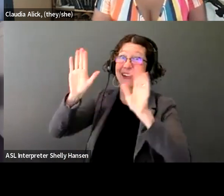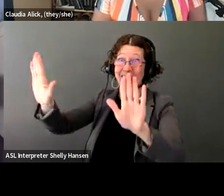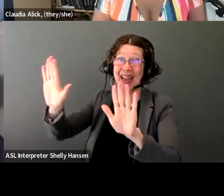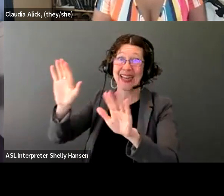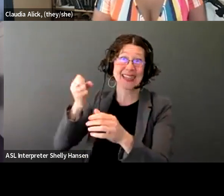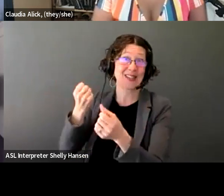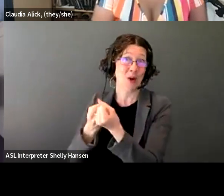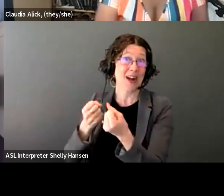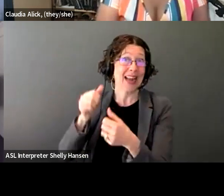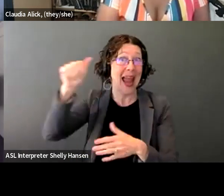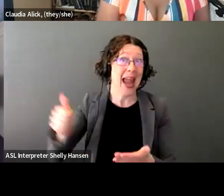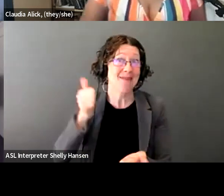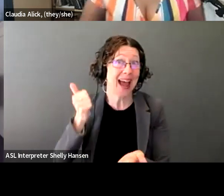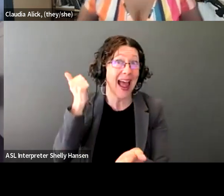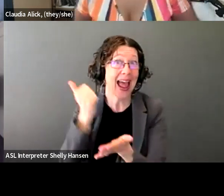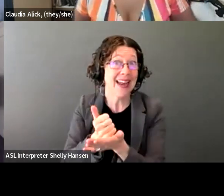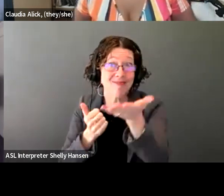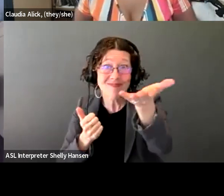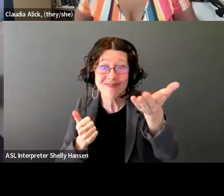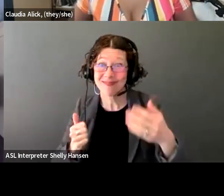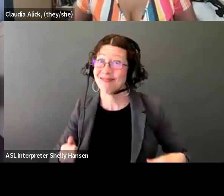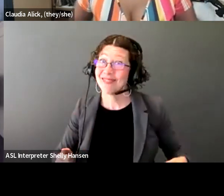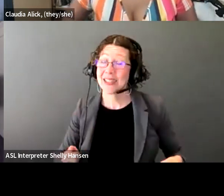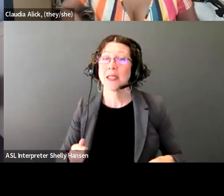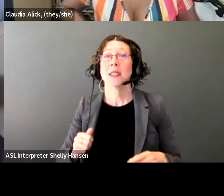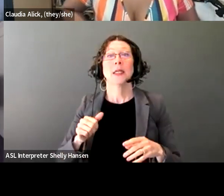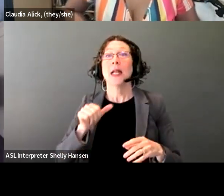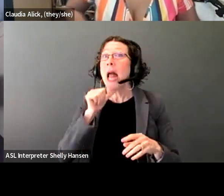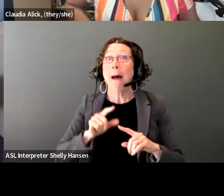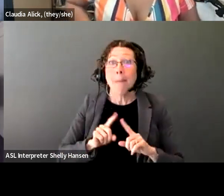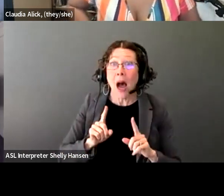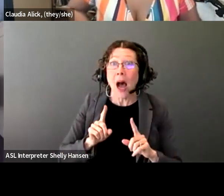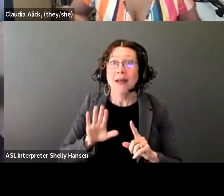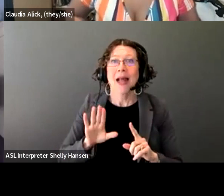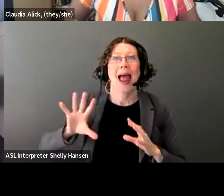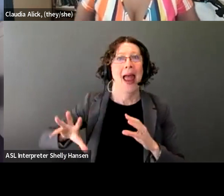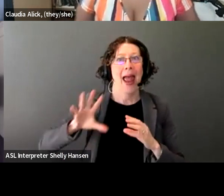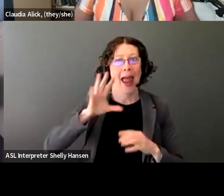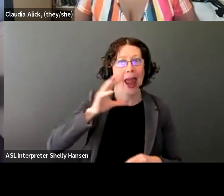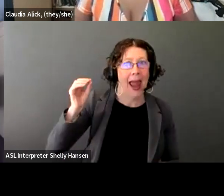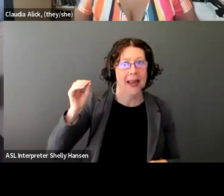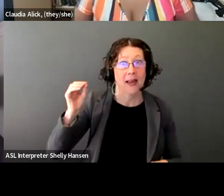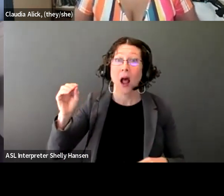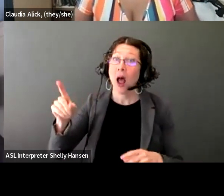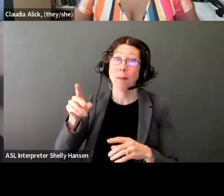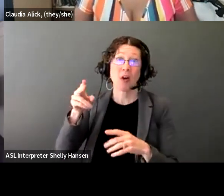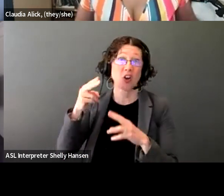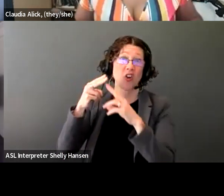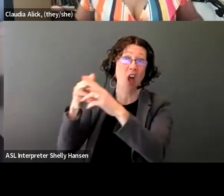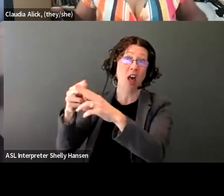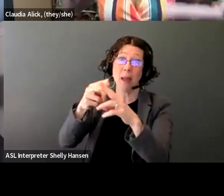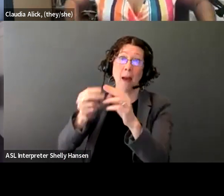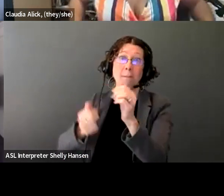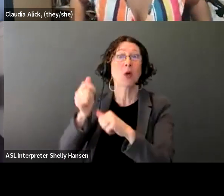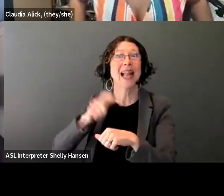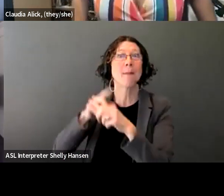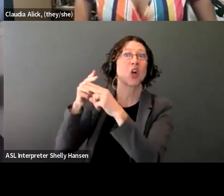And call them out because we call people out usually in the bad way.